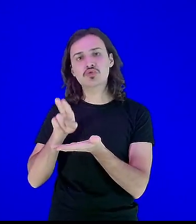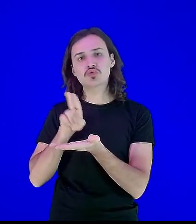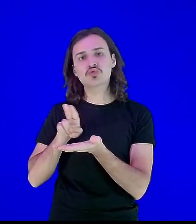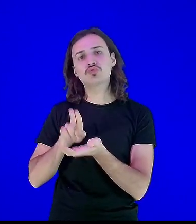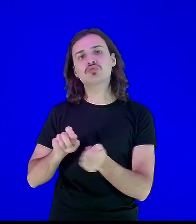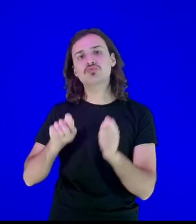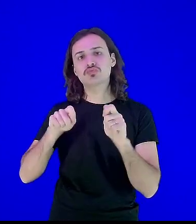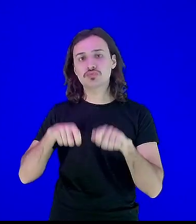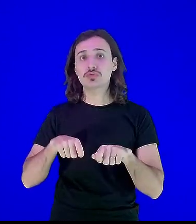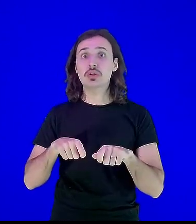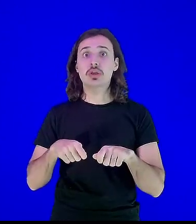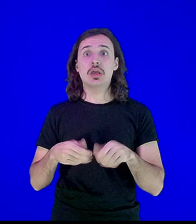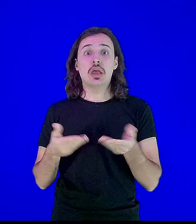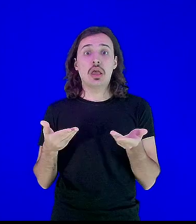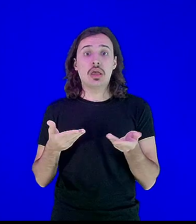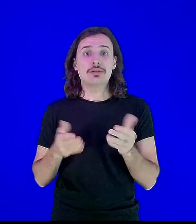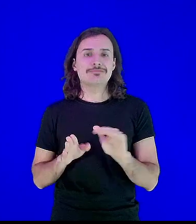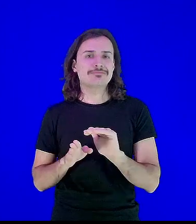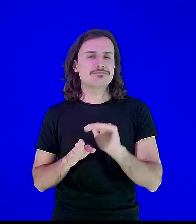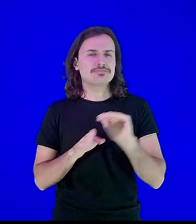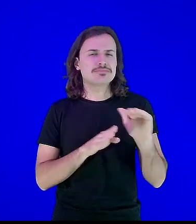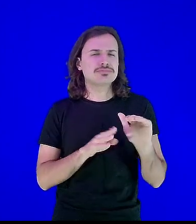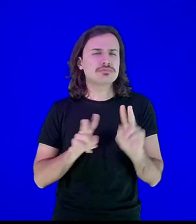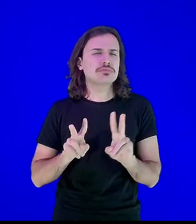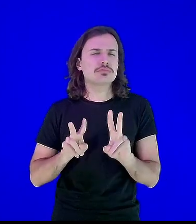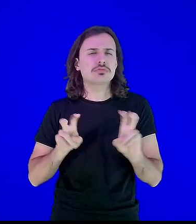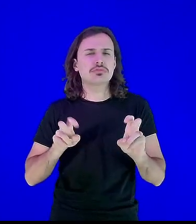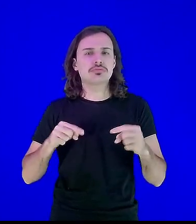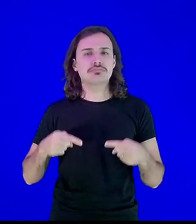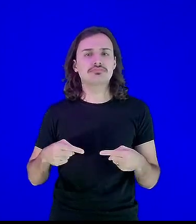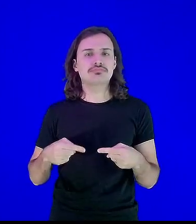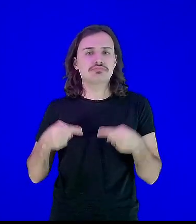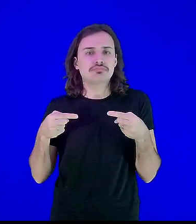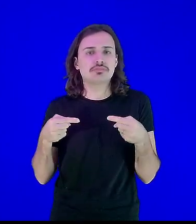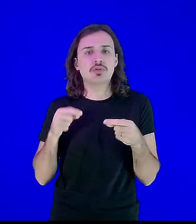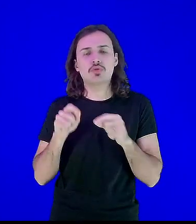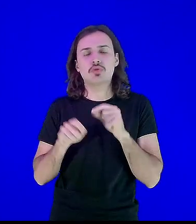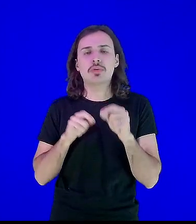the challenges were mainly related to UI, User Interface